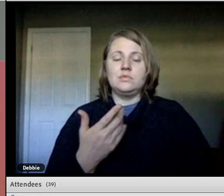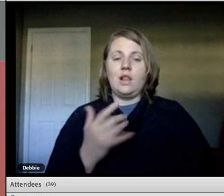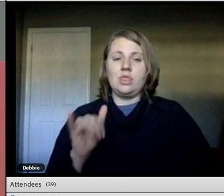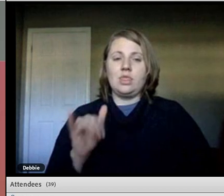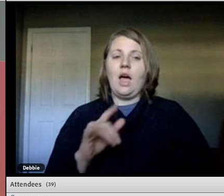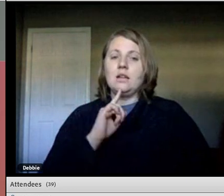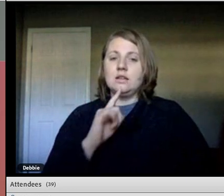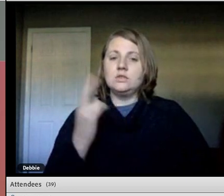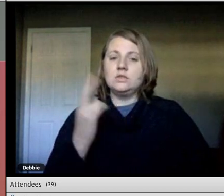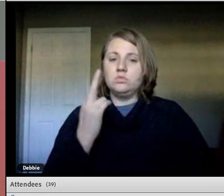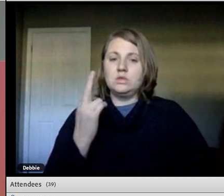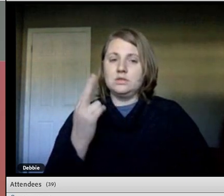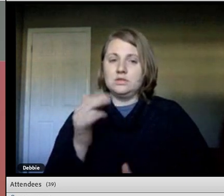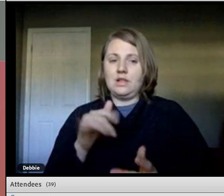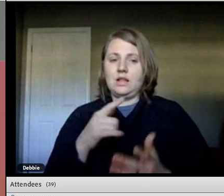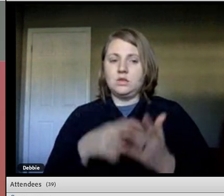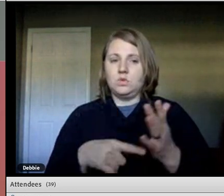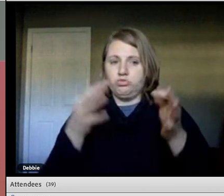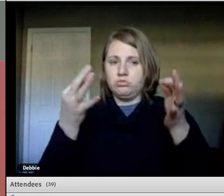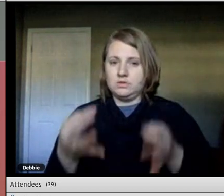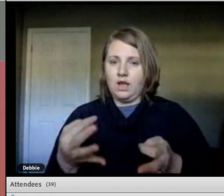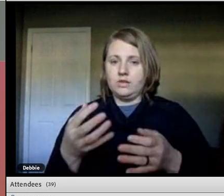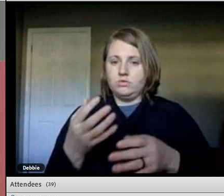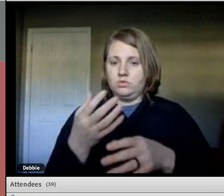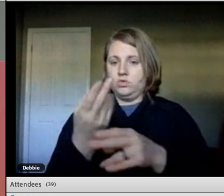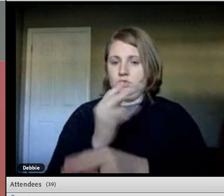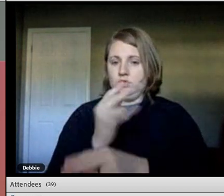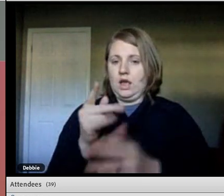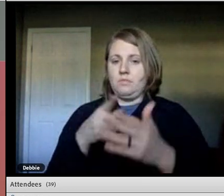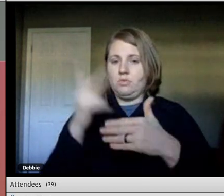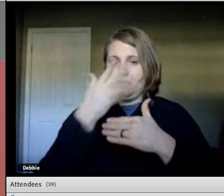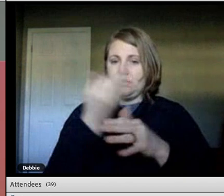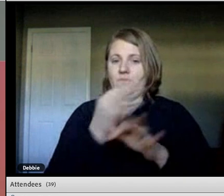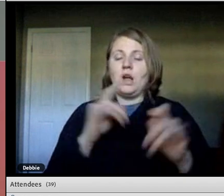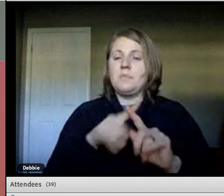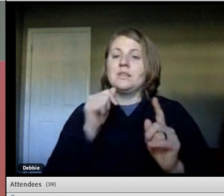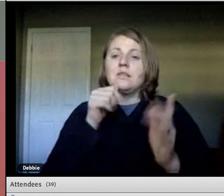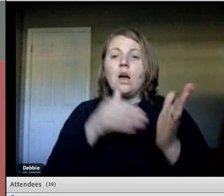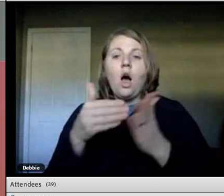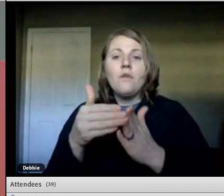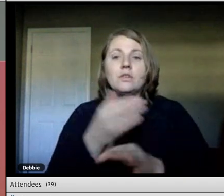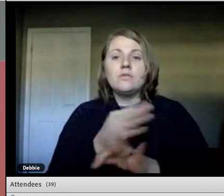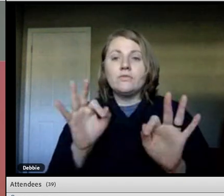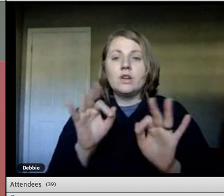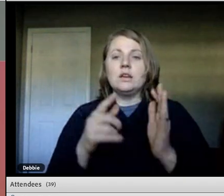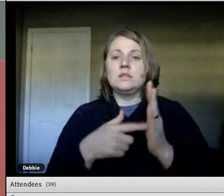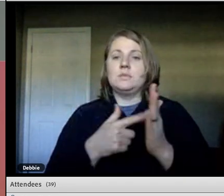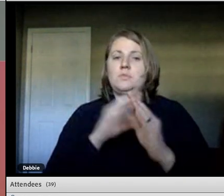but you need to keep in mind free is not often free. Sometimes there's no support, or you have to pay for support,